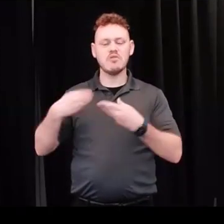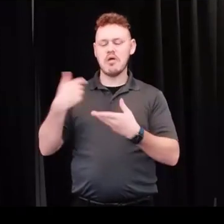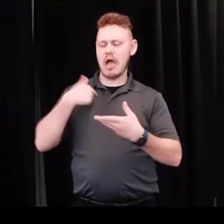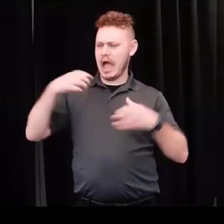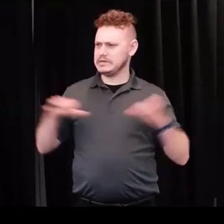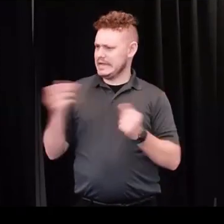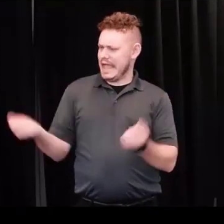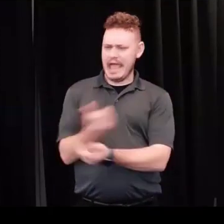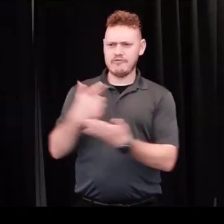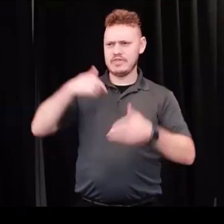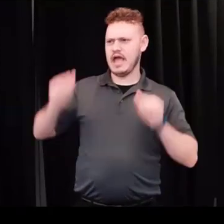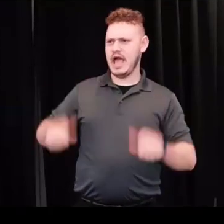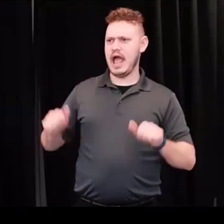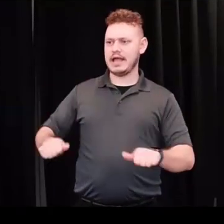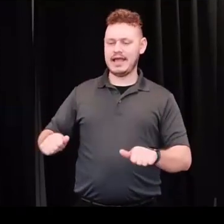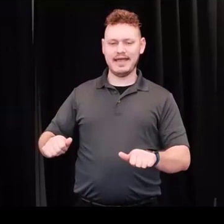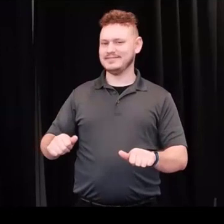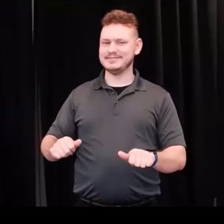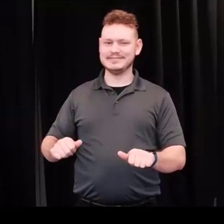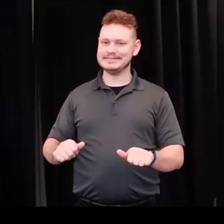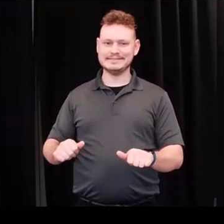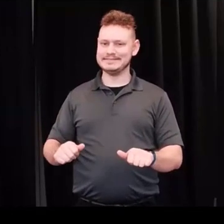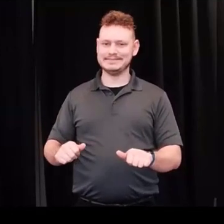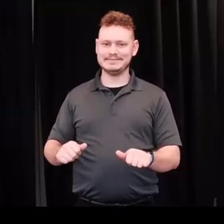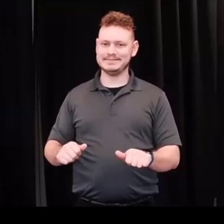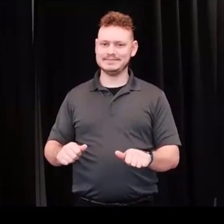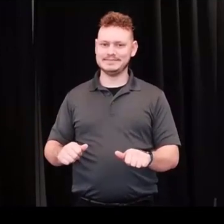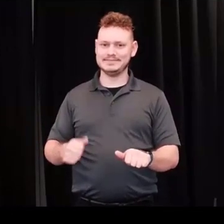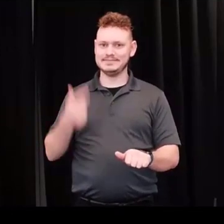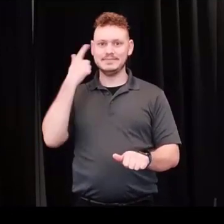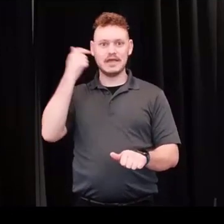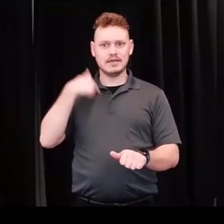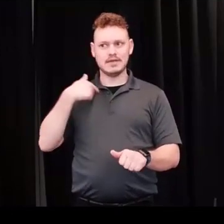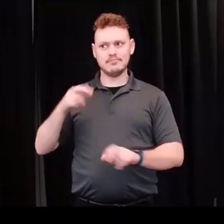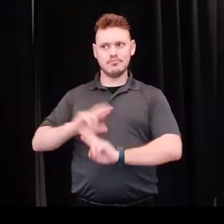I have done everything that I can in order to prepare for everyone." and we kind of talk about